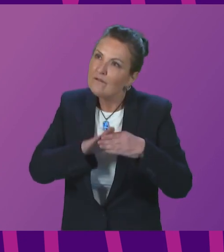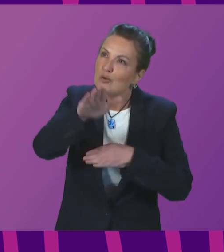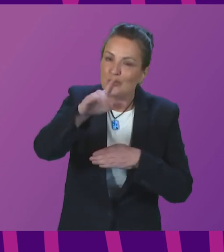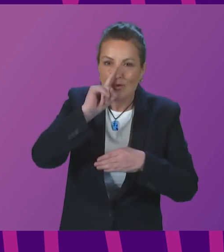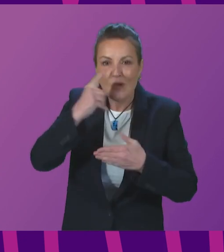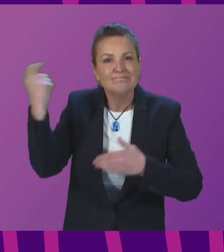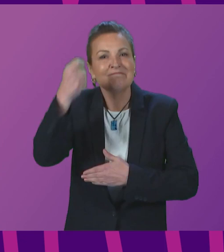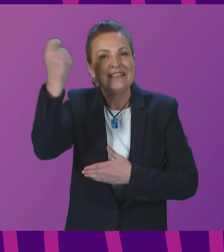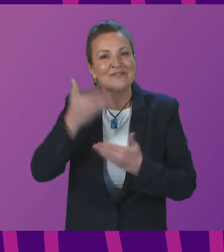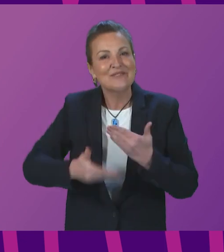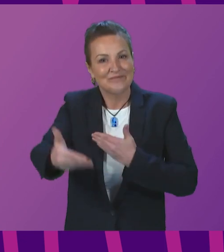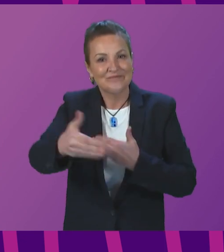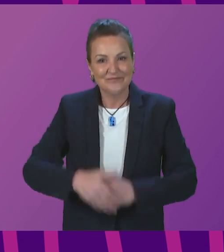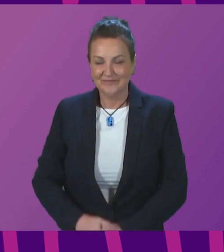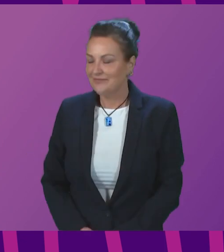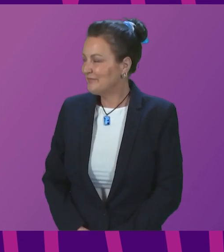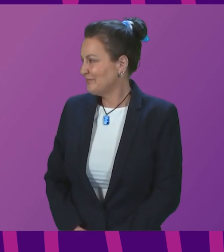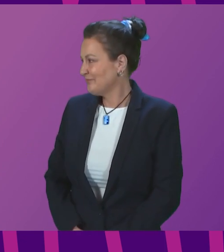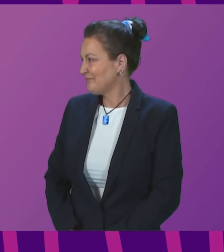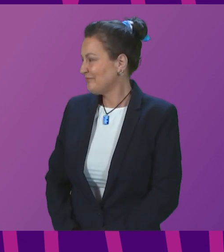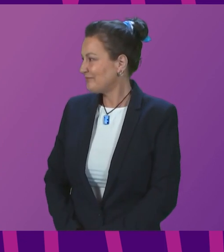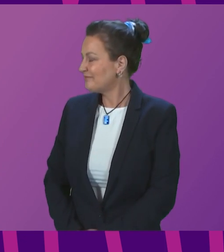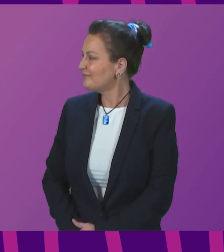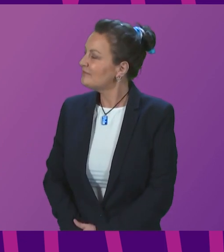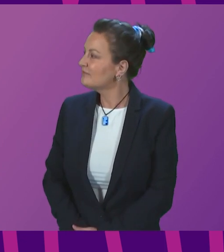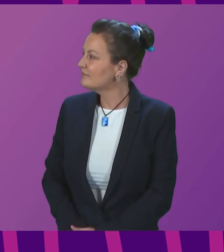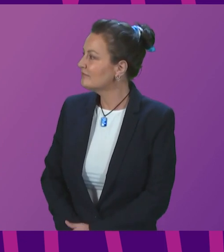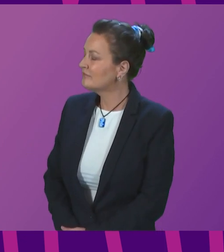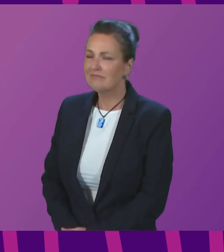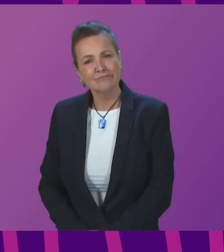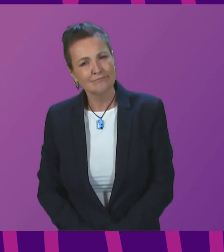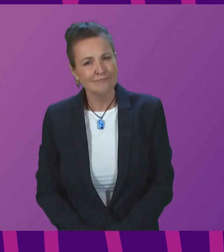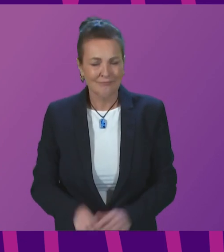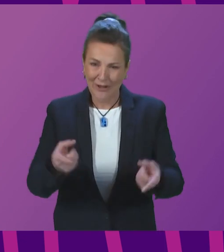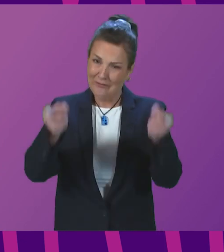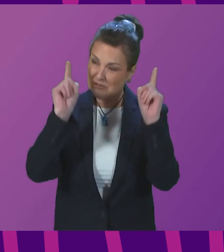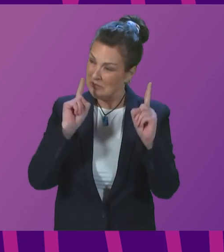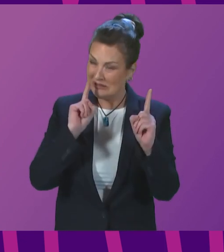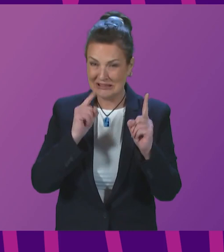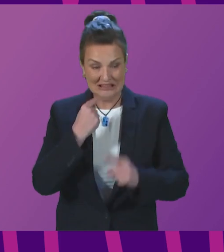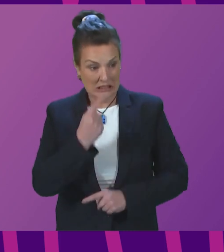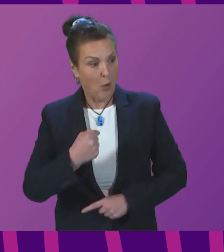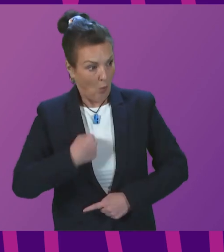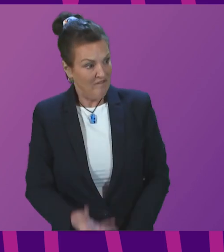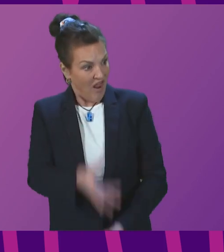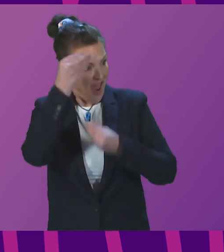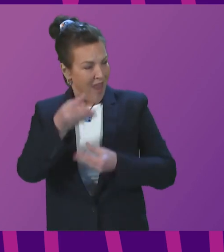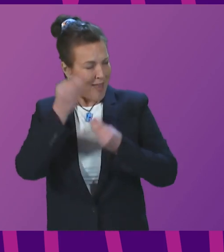The First Minister stands there and says that lessons have been learned, but last week’s